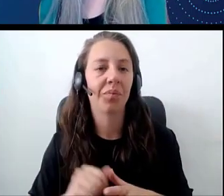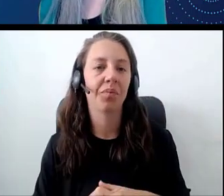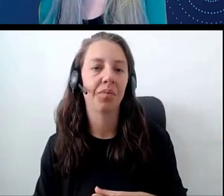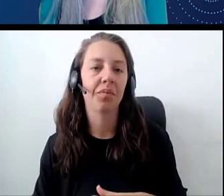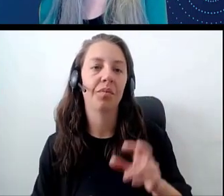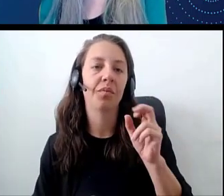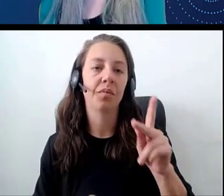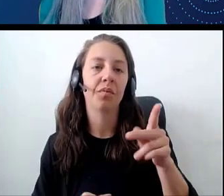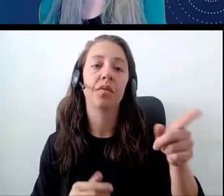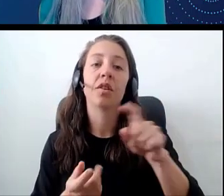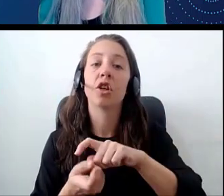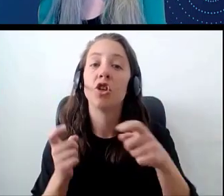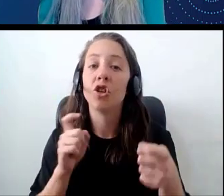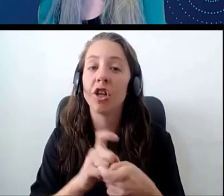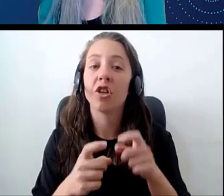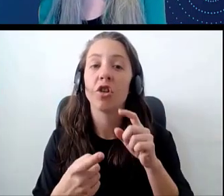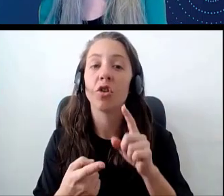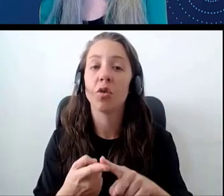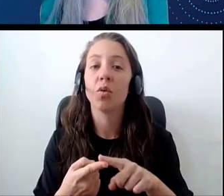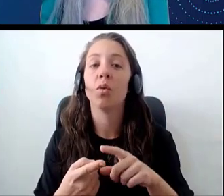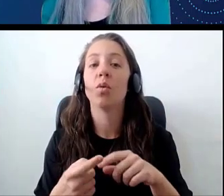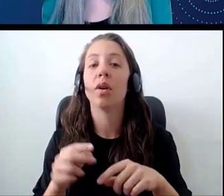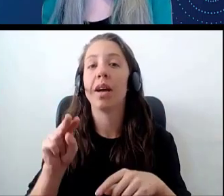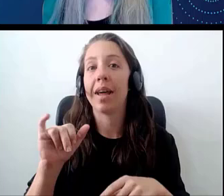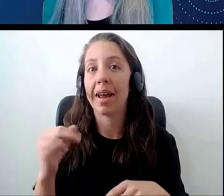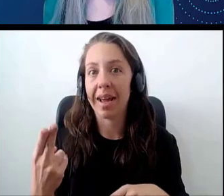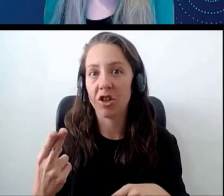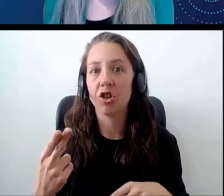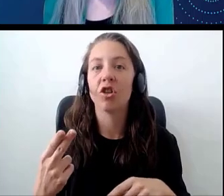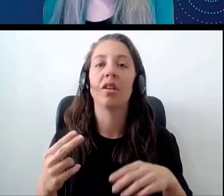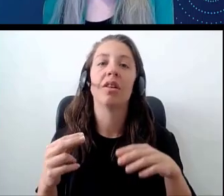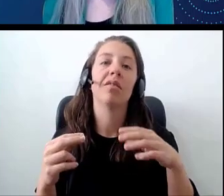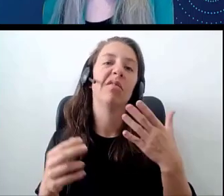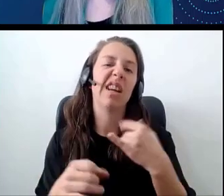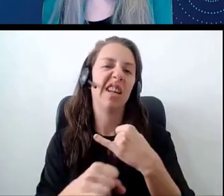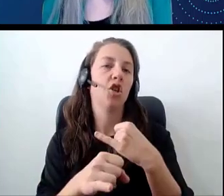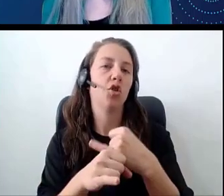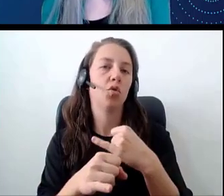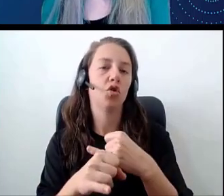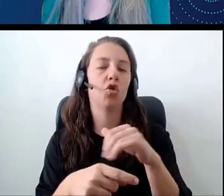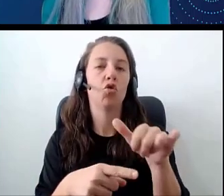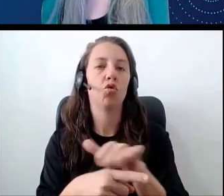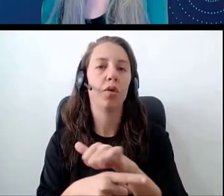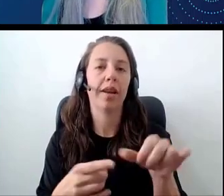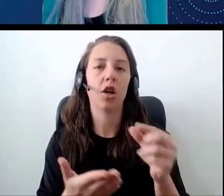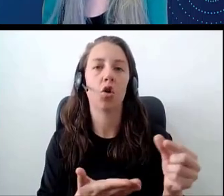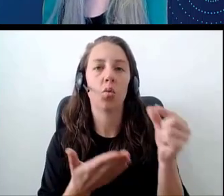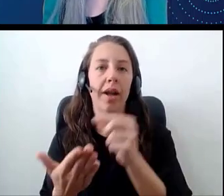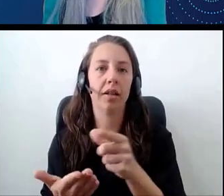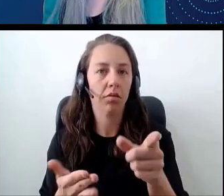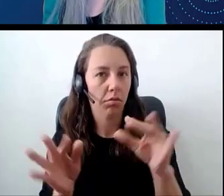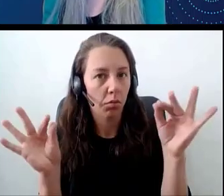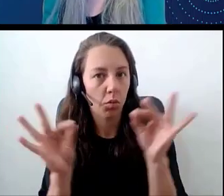to NIH institutional training grants. These training grants are key to training future researchers